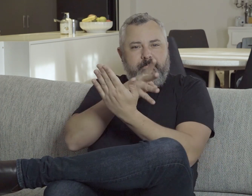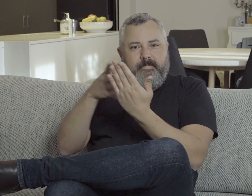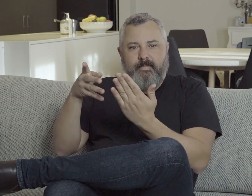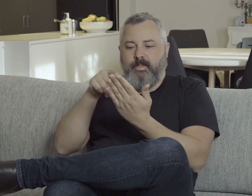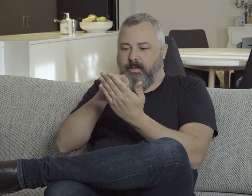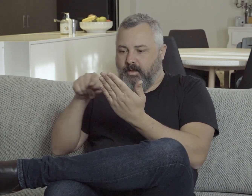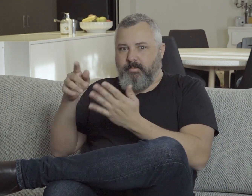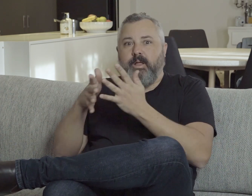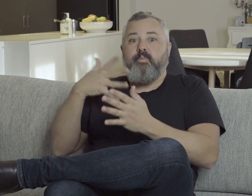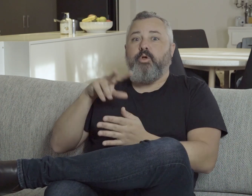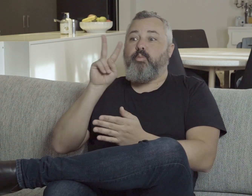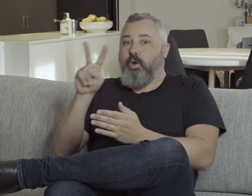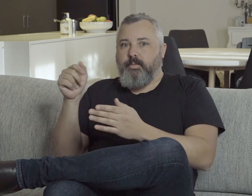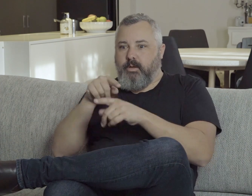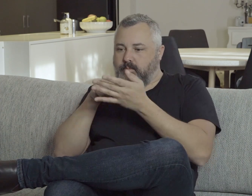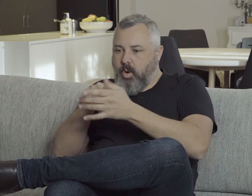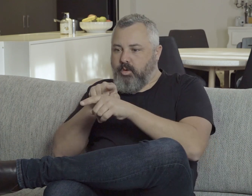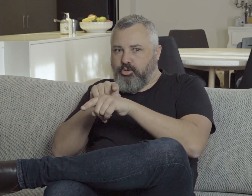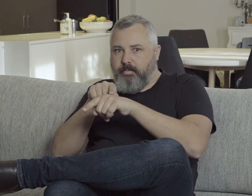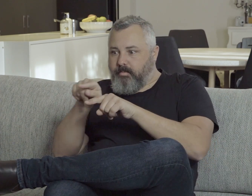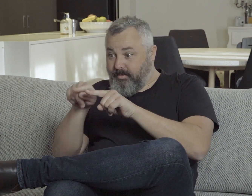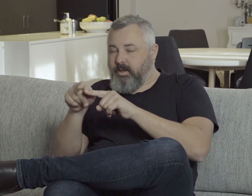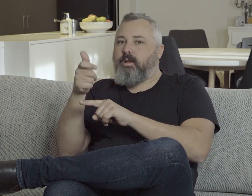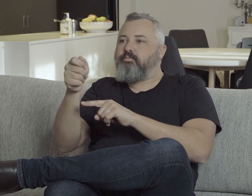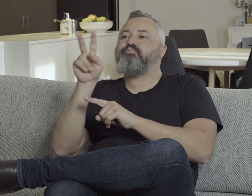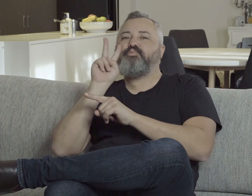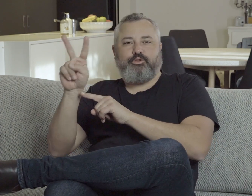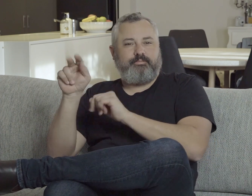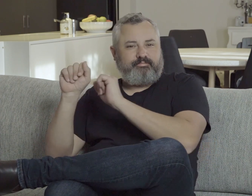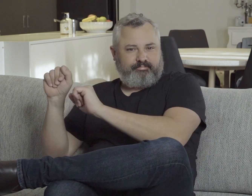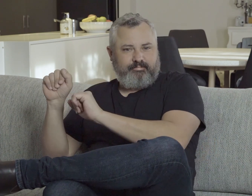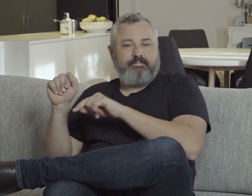Satellite TV has a fixed schedule of times when movies and TV shows are available to watch,